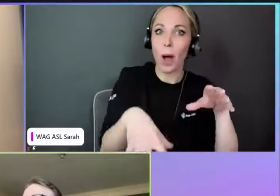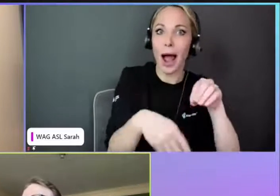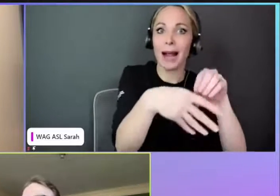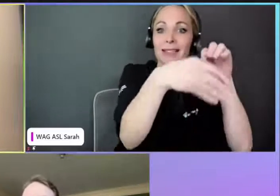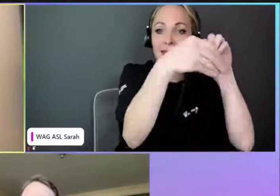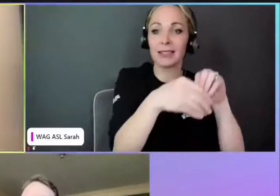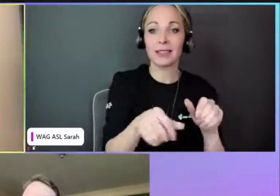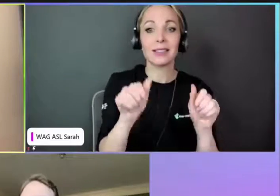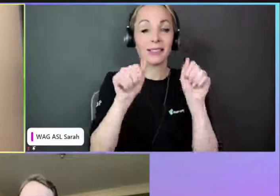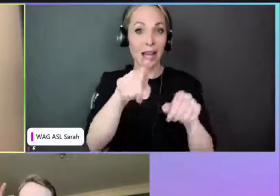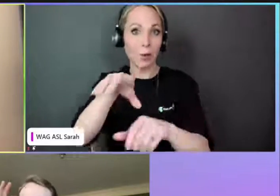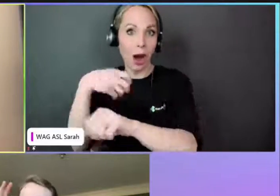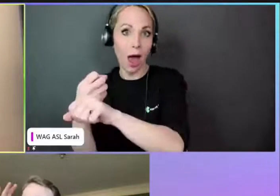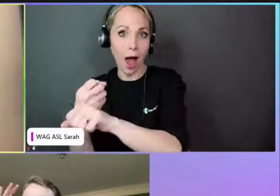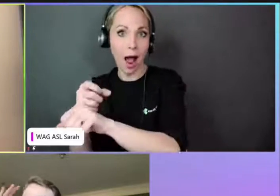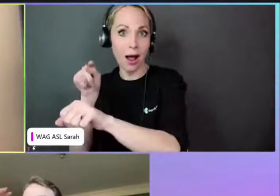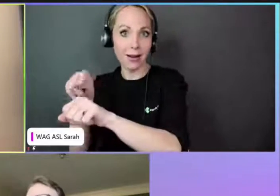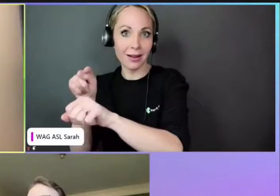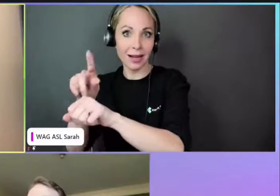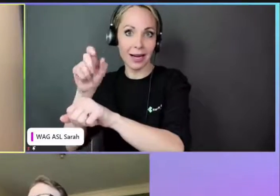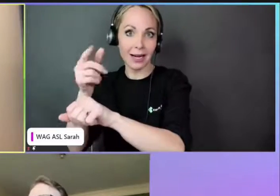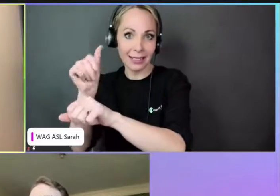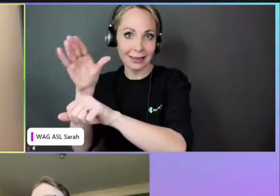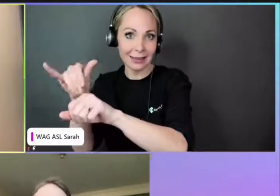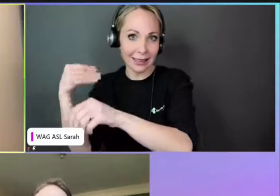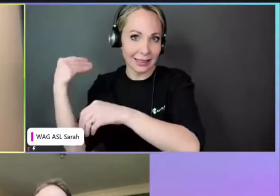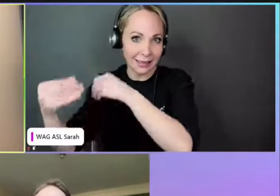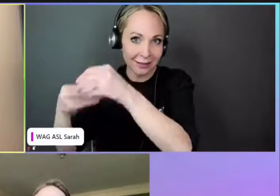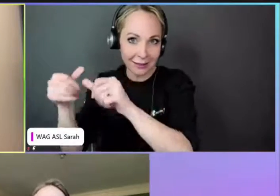Yeah, so that's that zero new issues sort of a threshold.